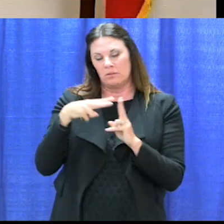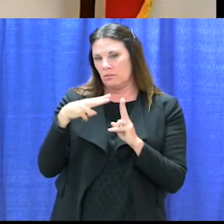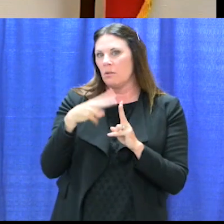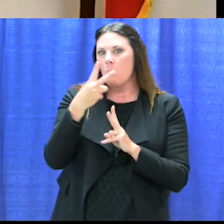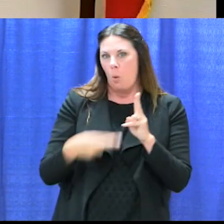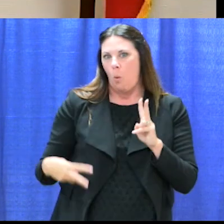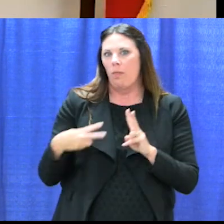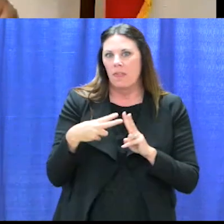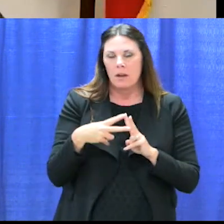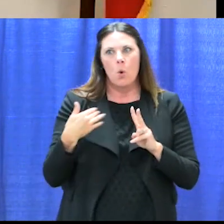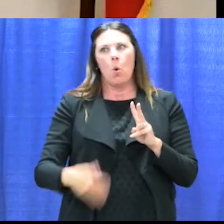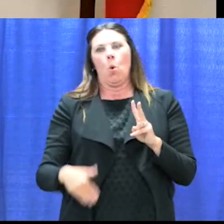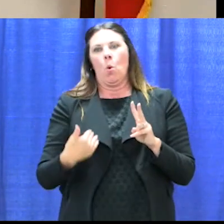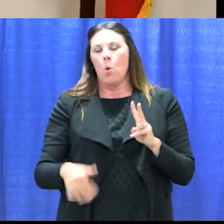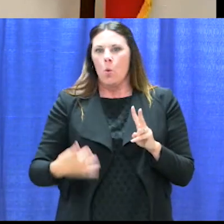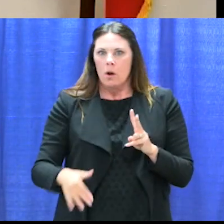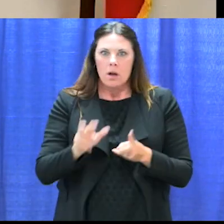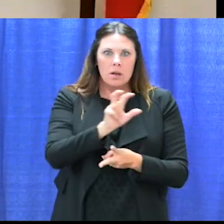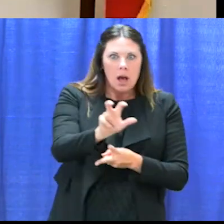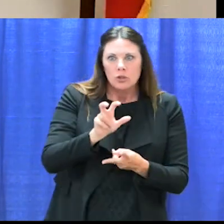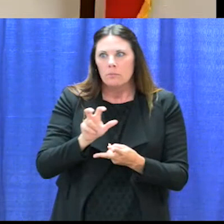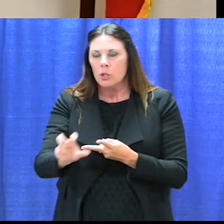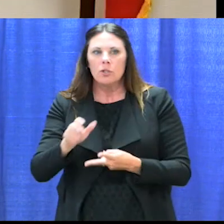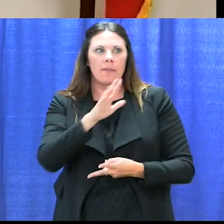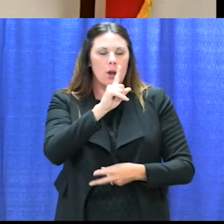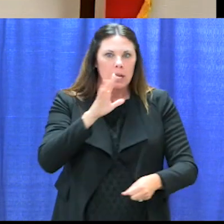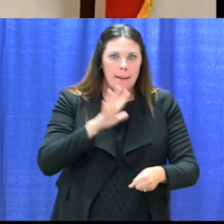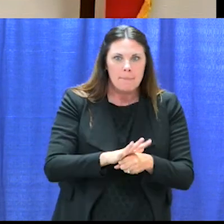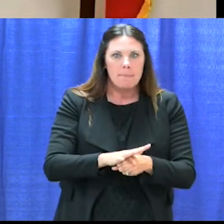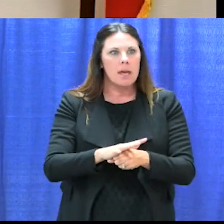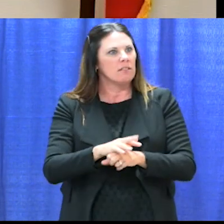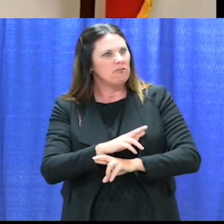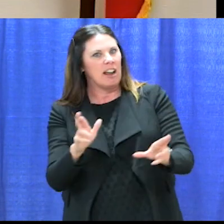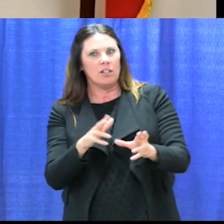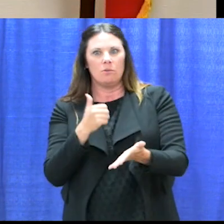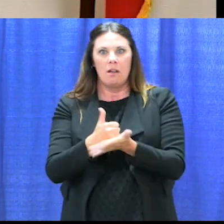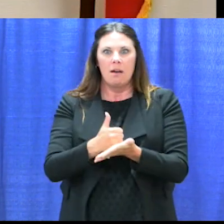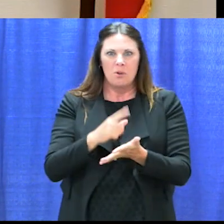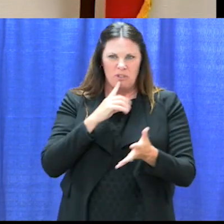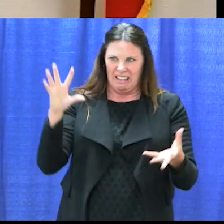and their contribution and the commitment that they've made represents some 13,000 tablets